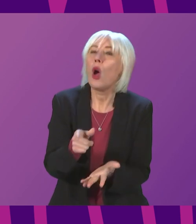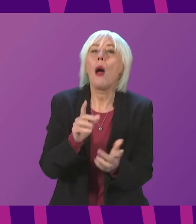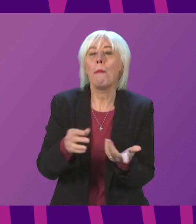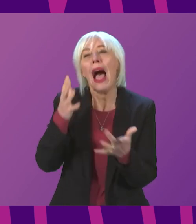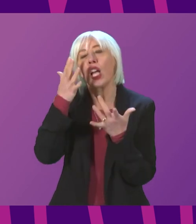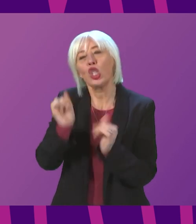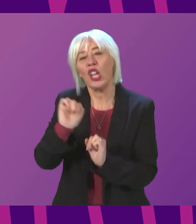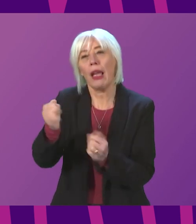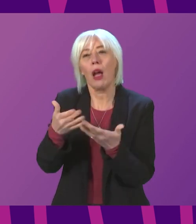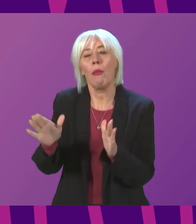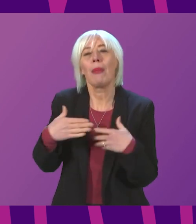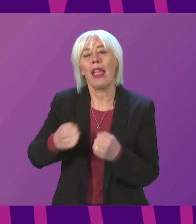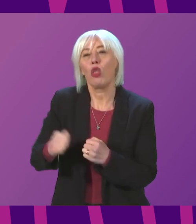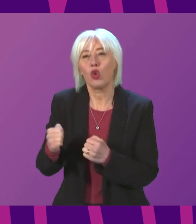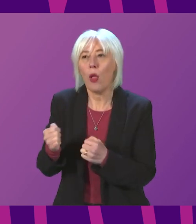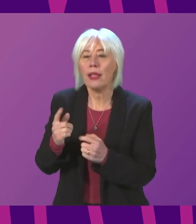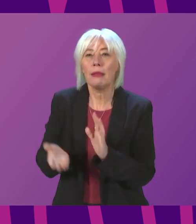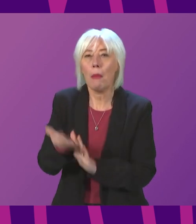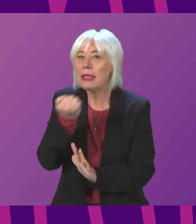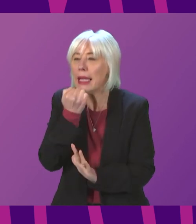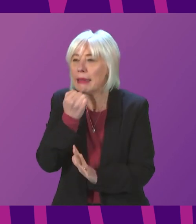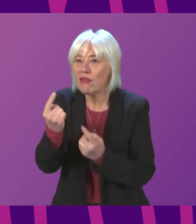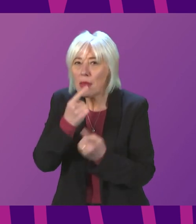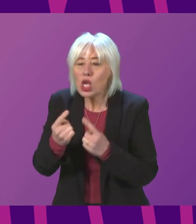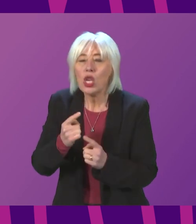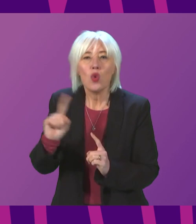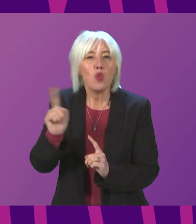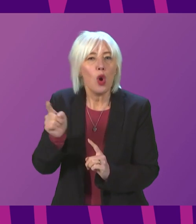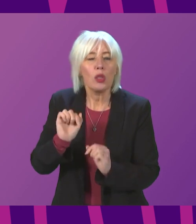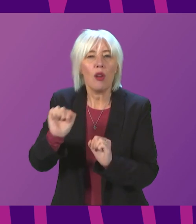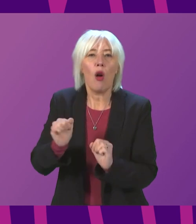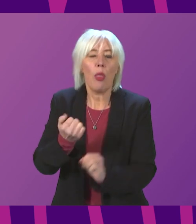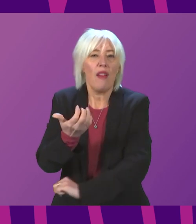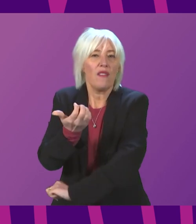information that we have, and how up to date it is, on the vaccination status of the people